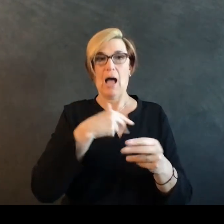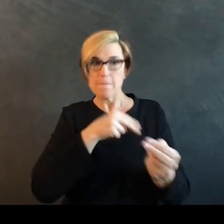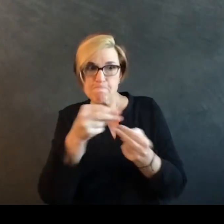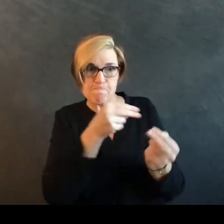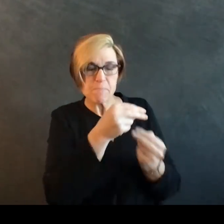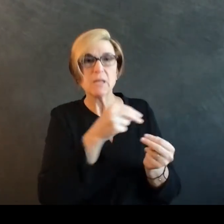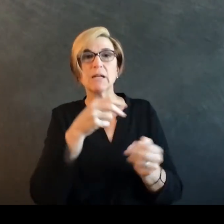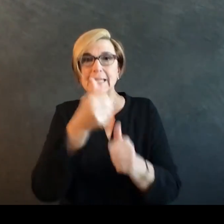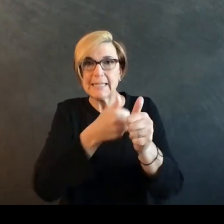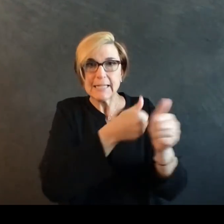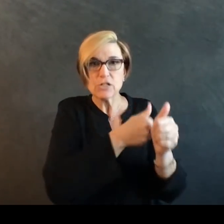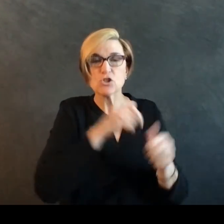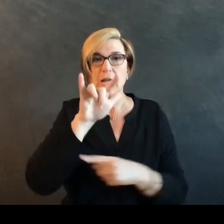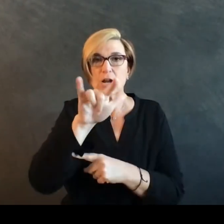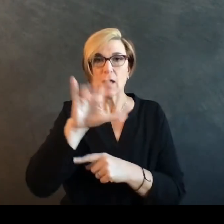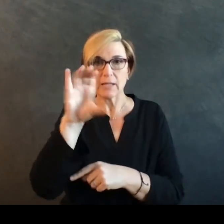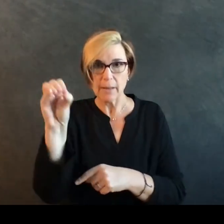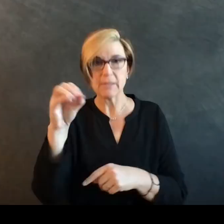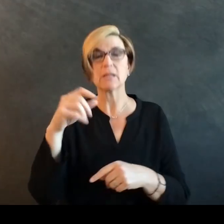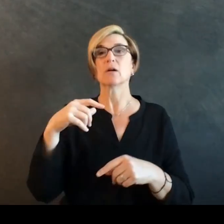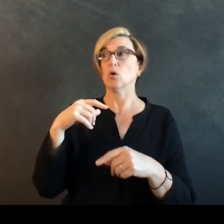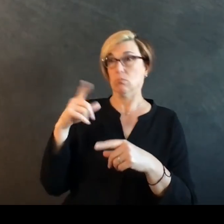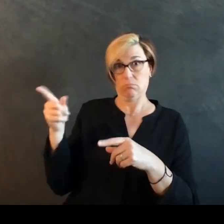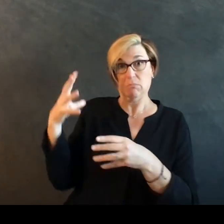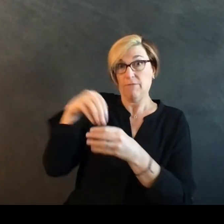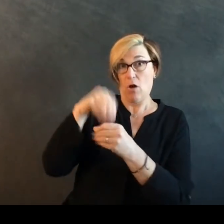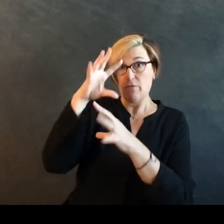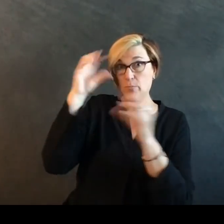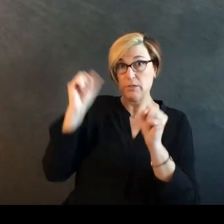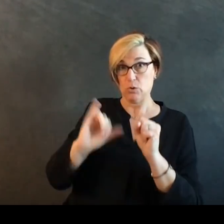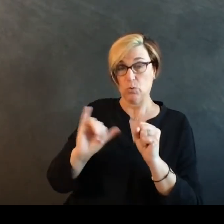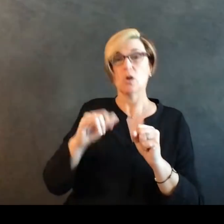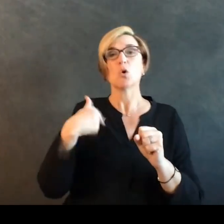president and we'll make sure that we strike the right balance not a bailout